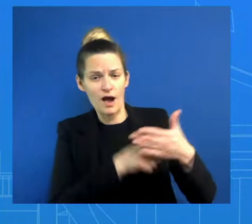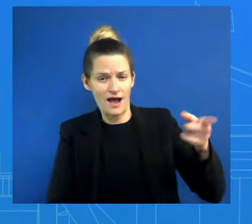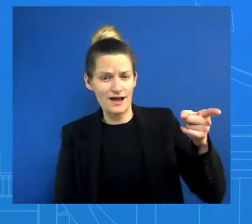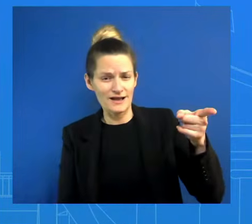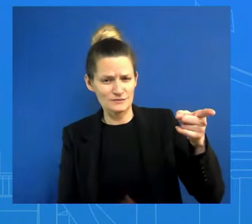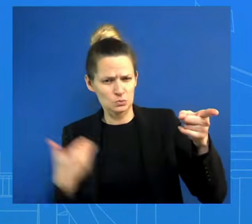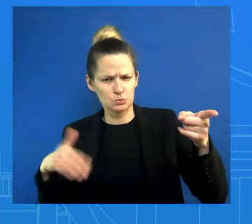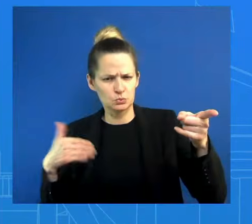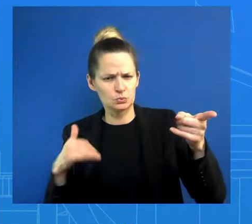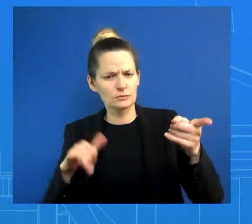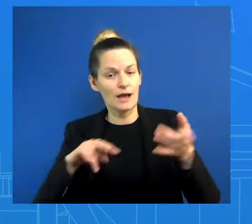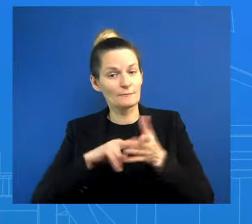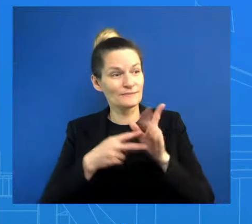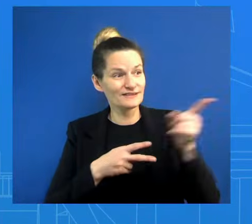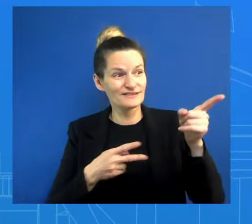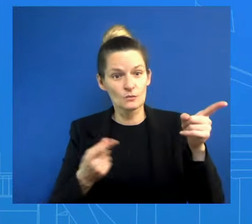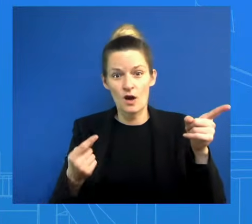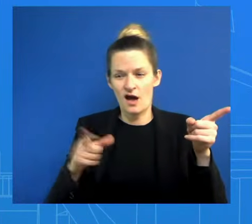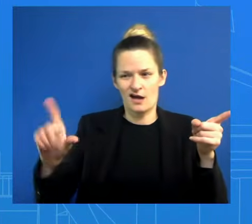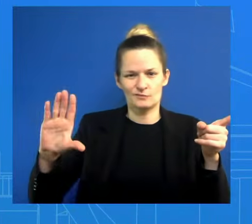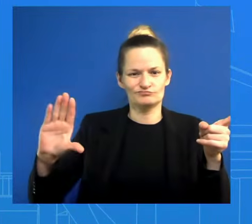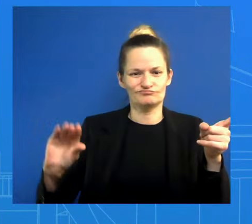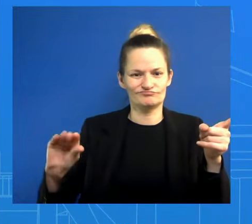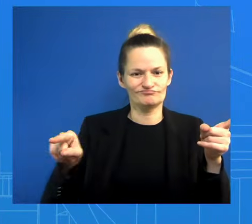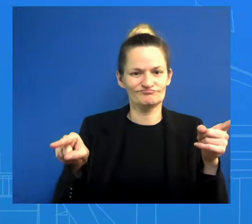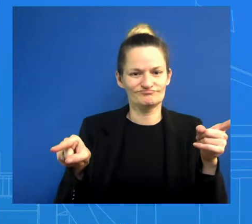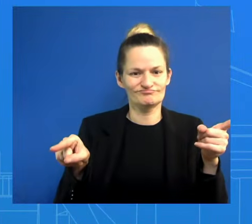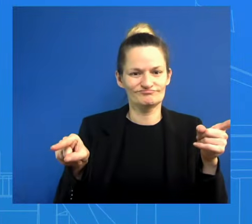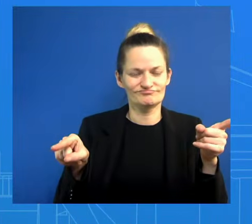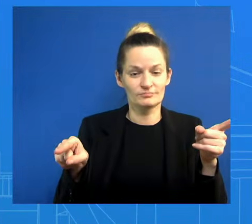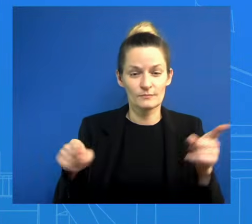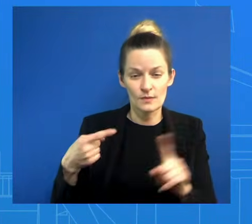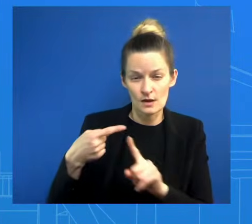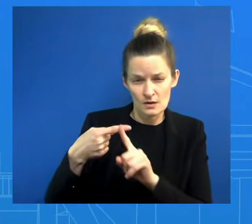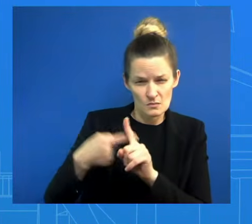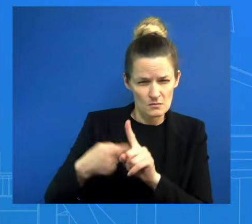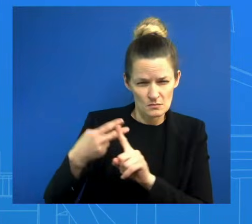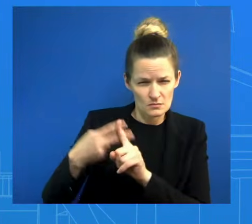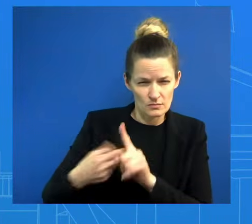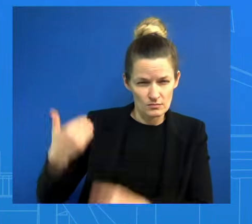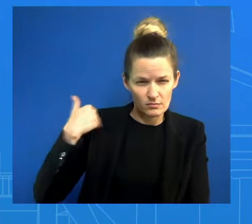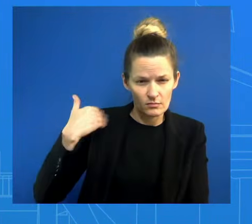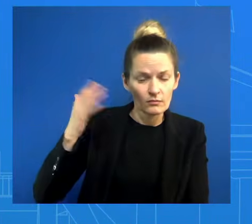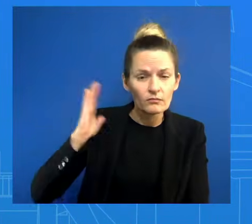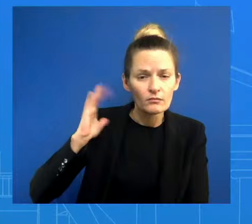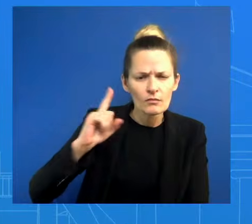and it can be adjusted over time to prevent Russia from further profiteering from its war.